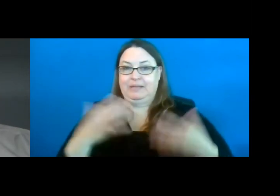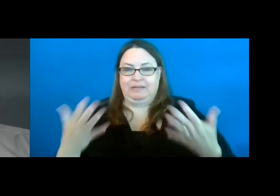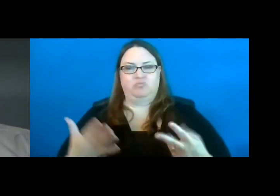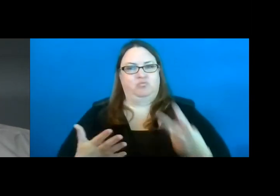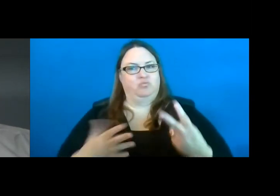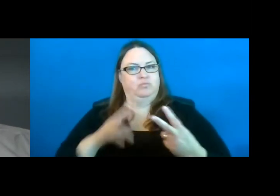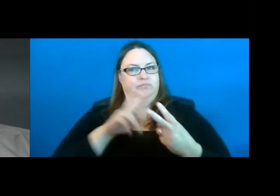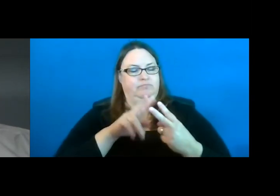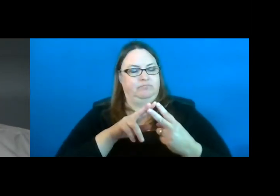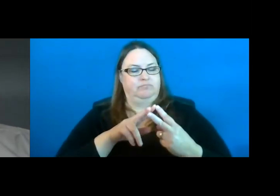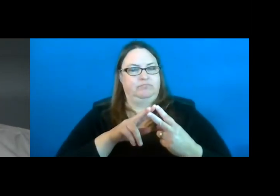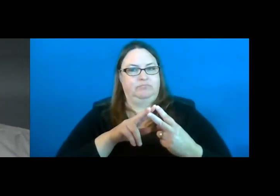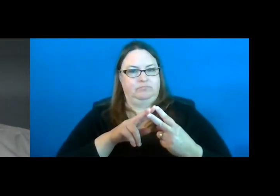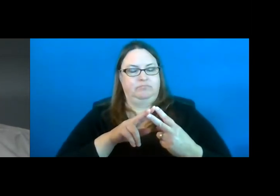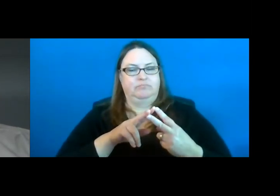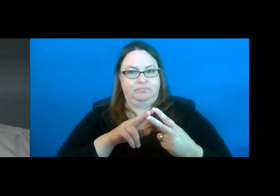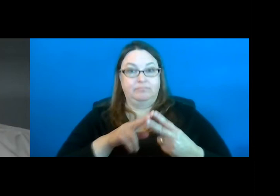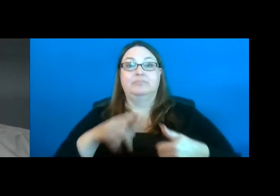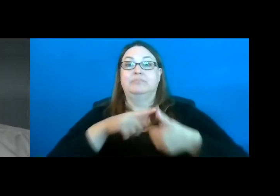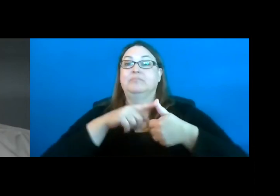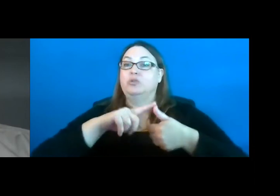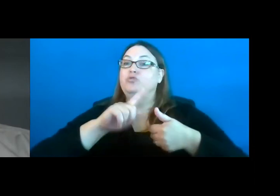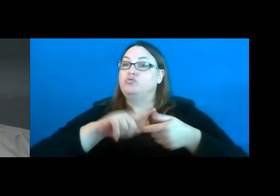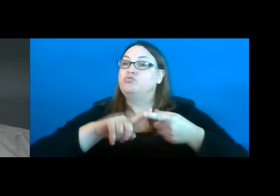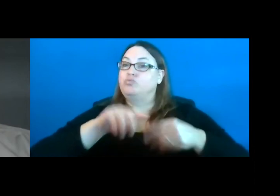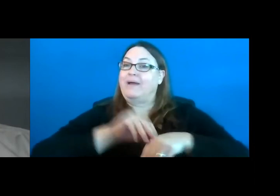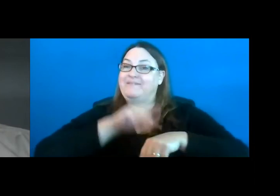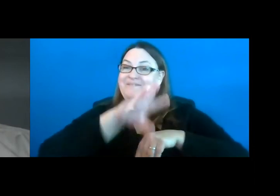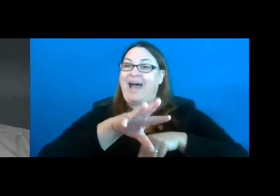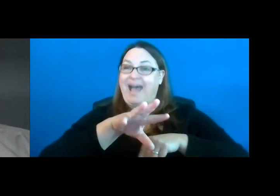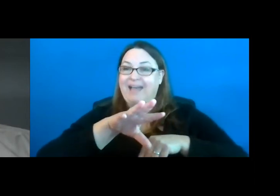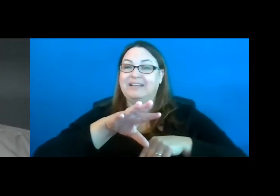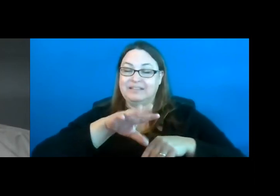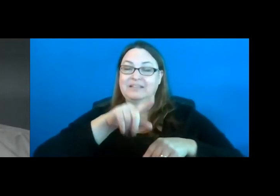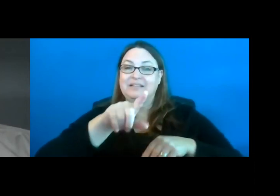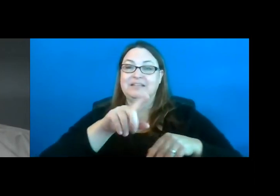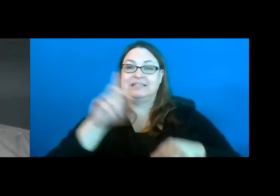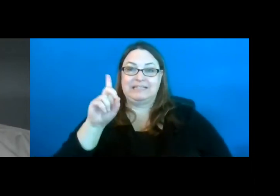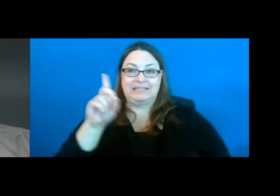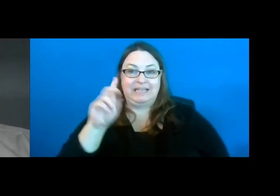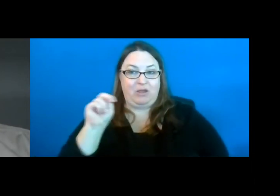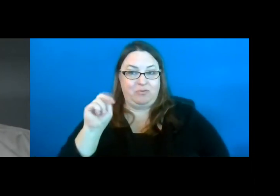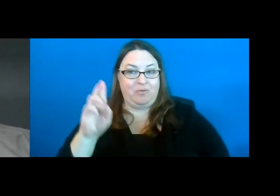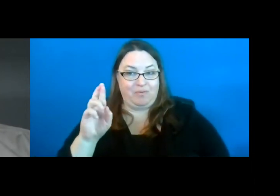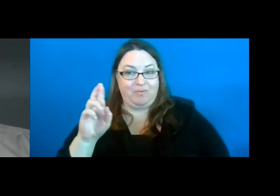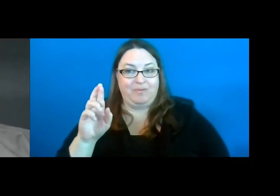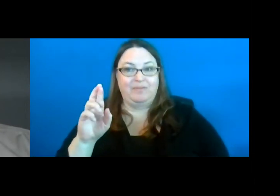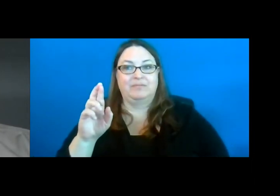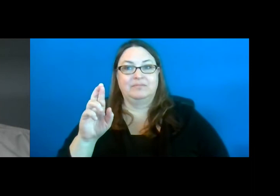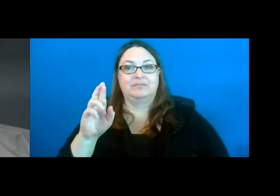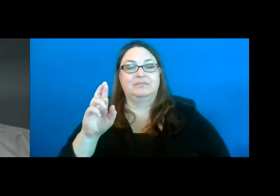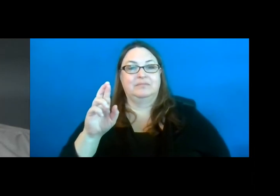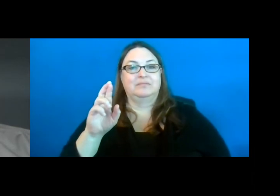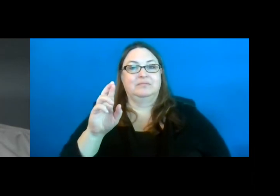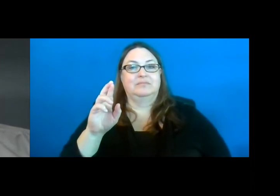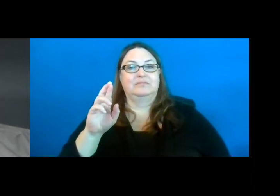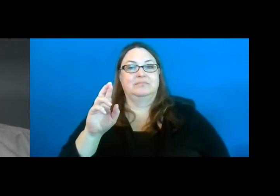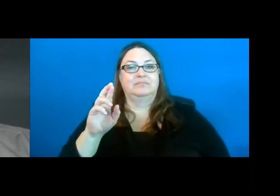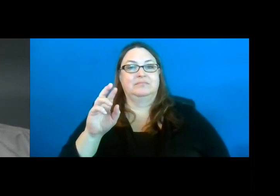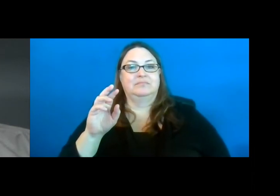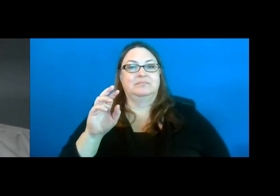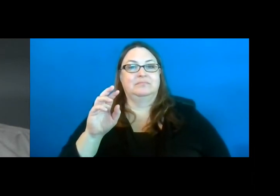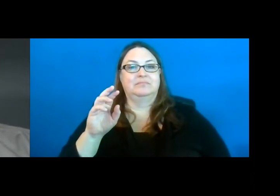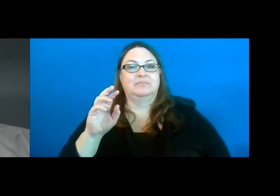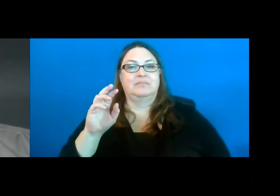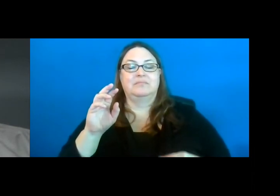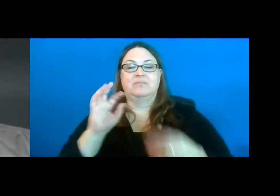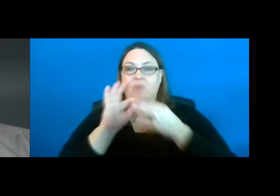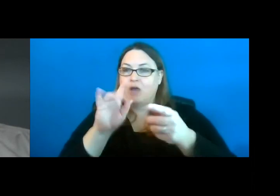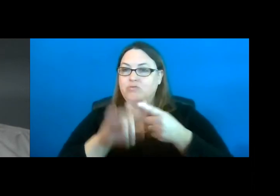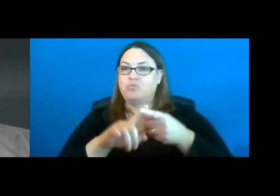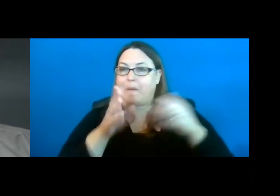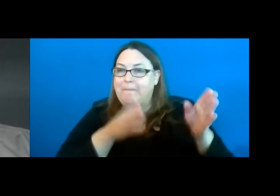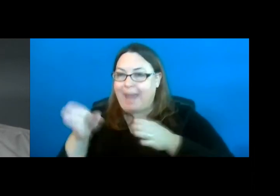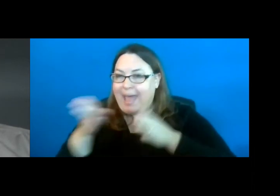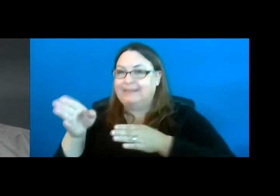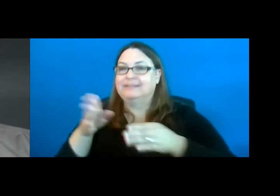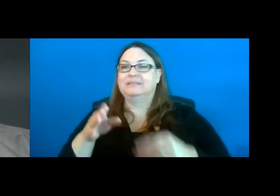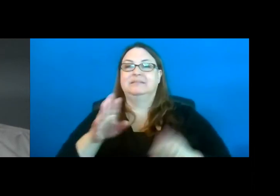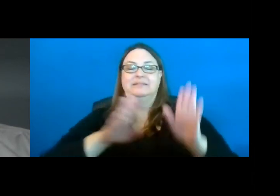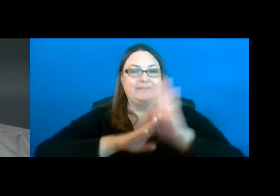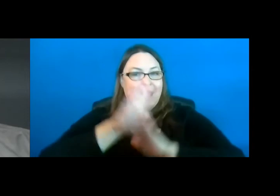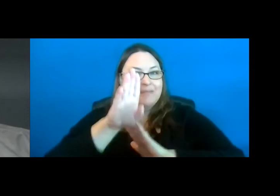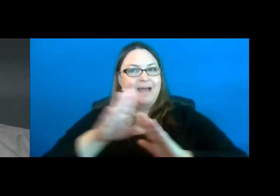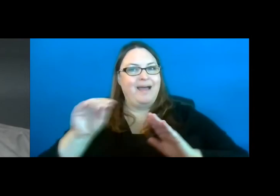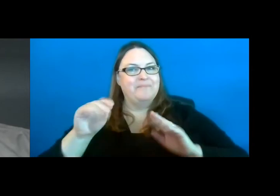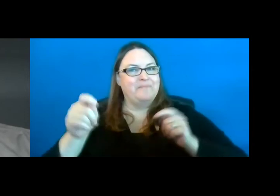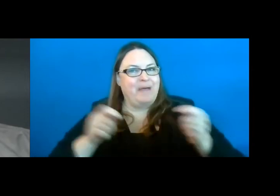One, to advise the Department of Natural Resources on the planning, development and management